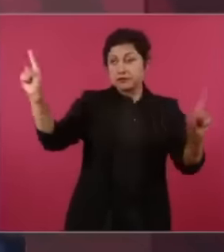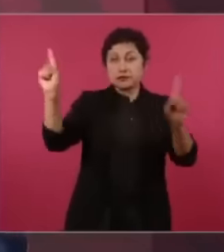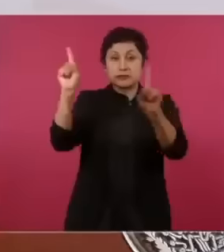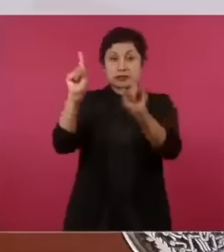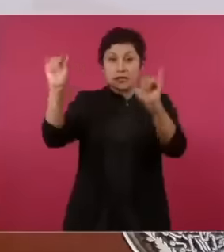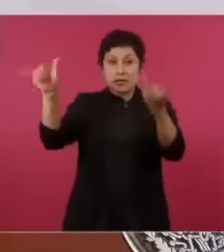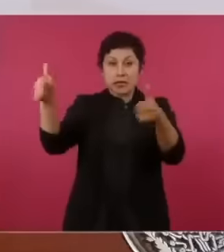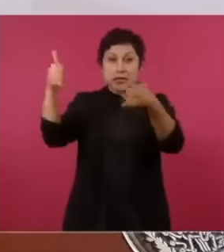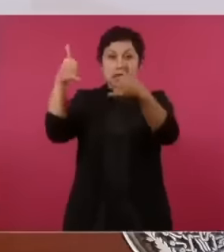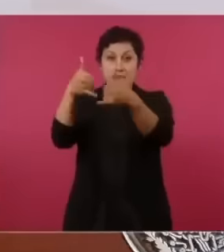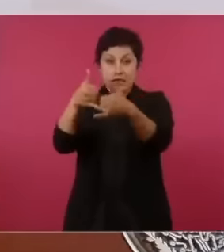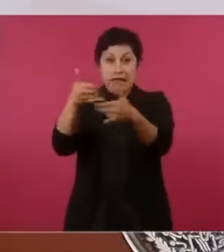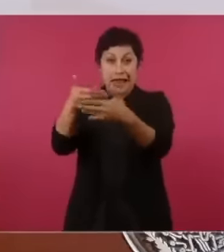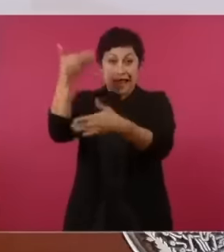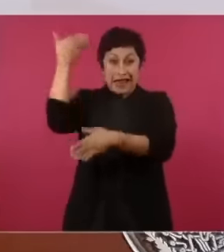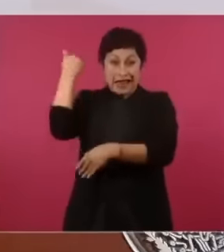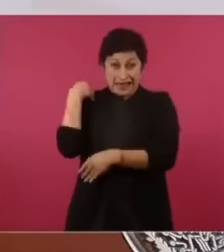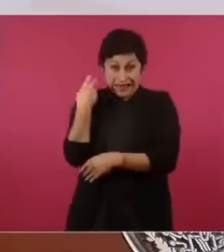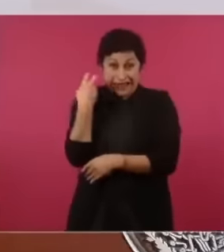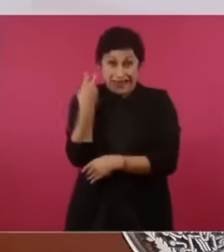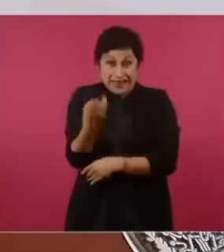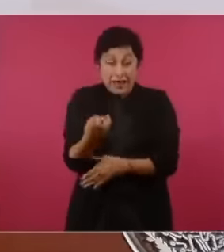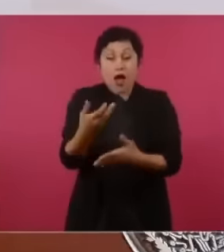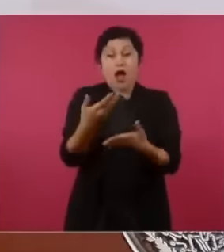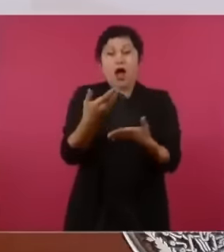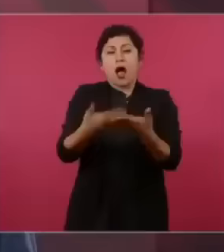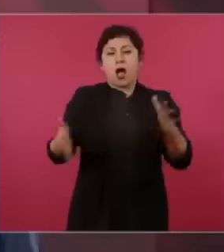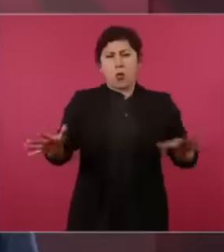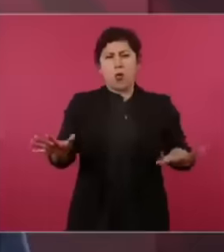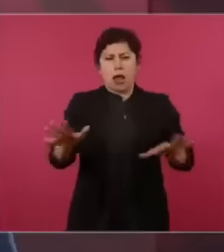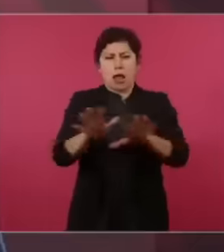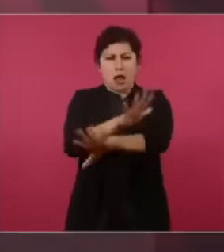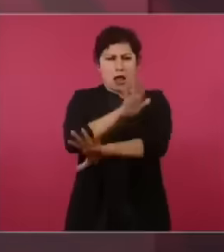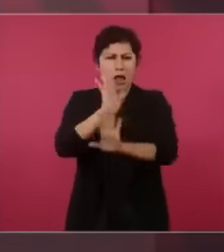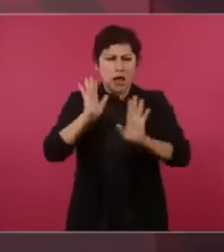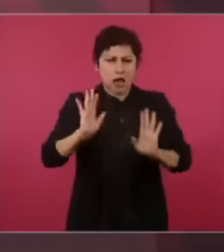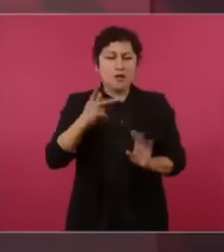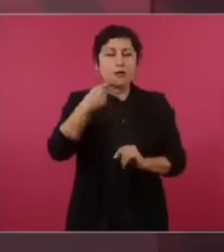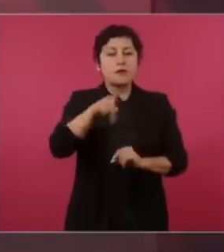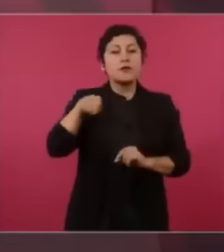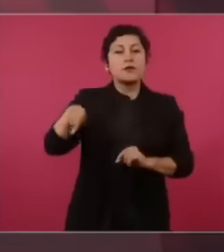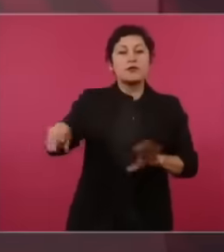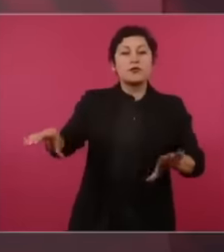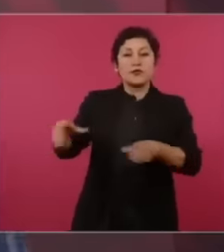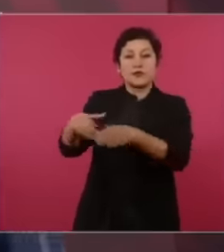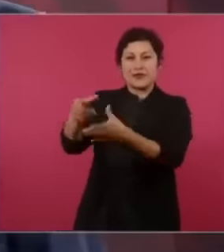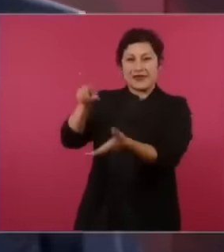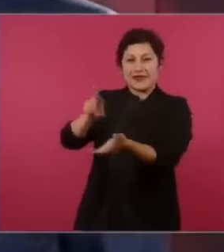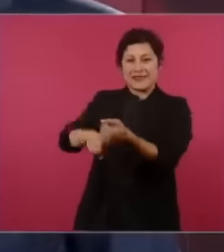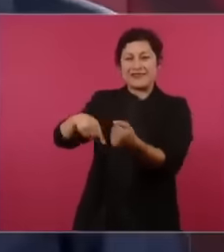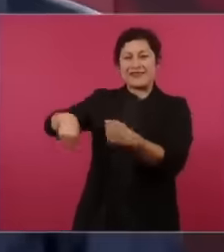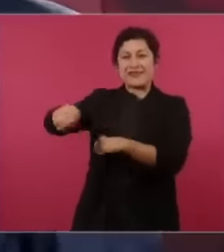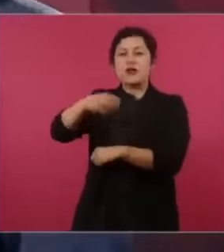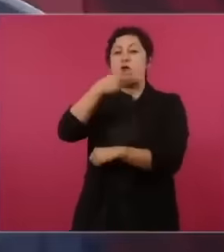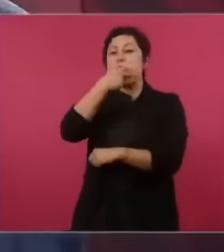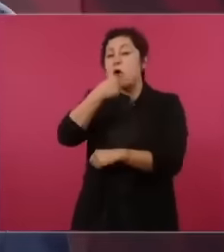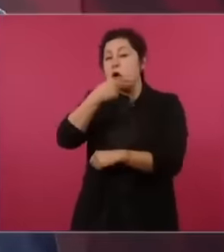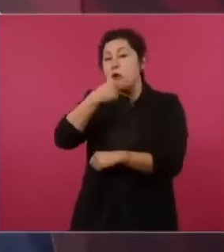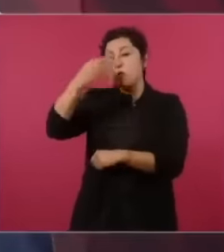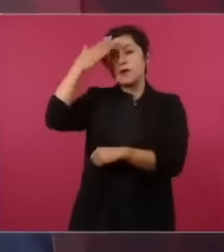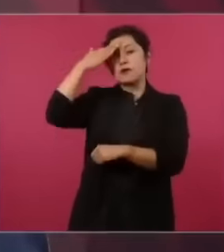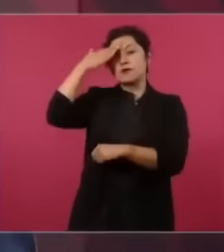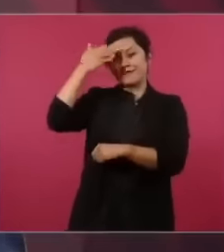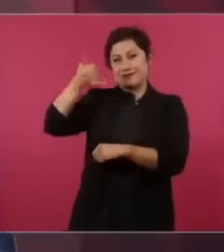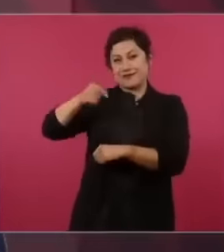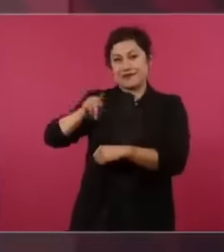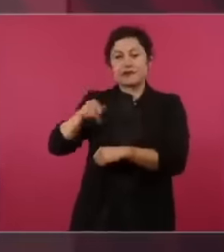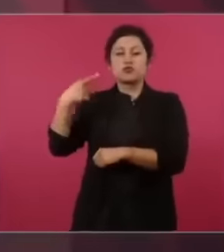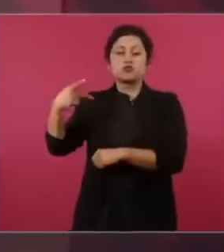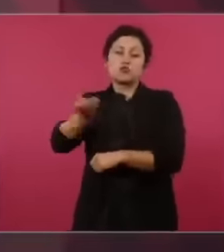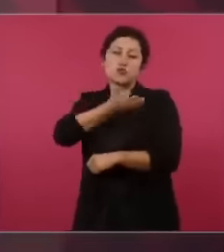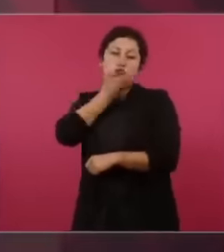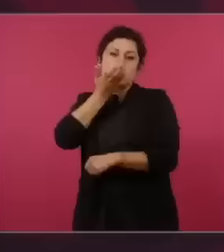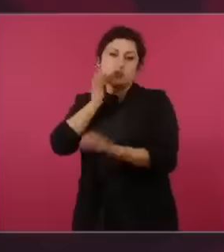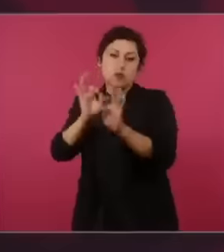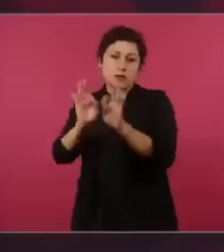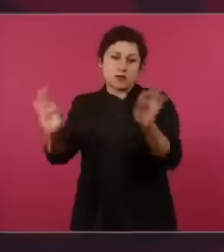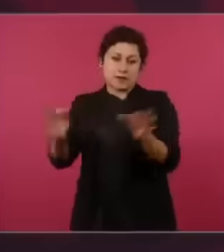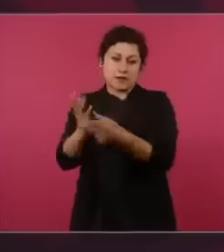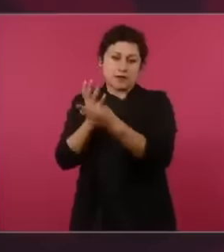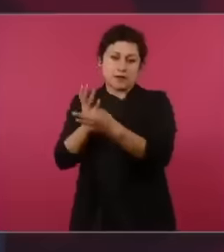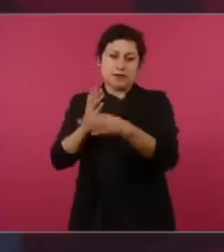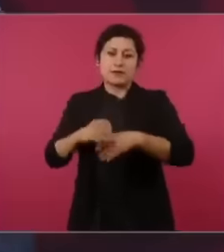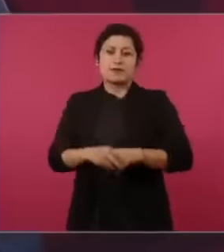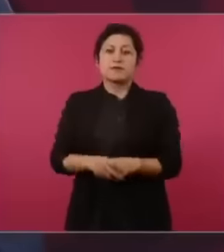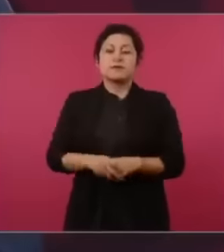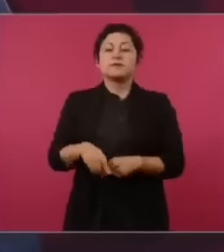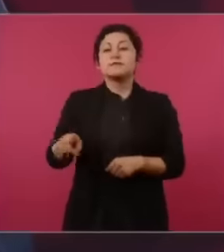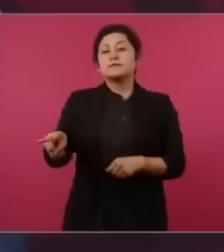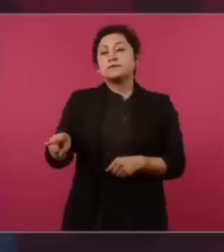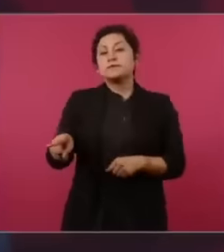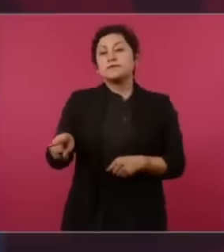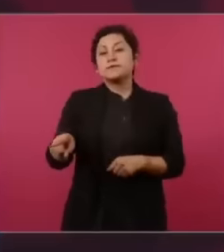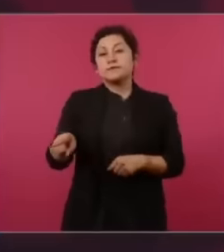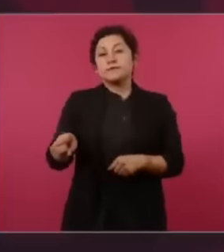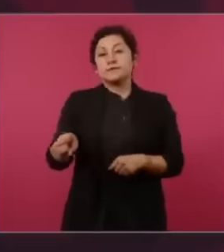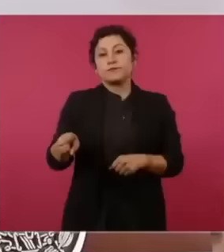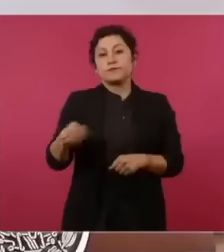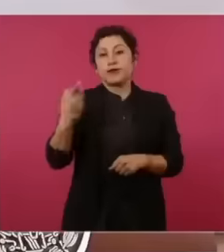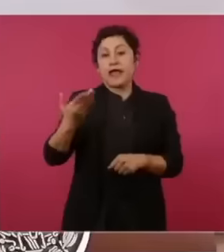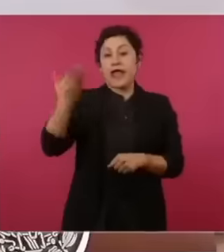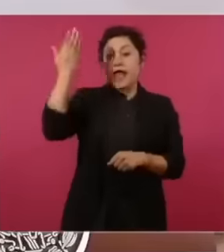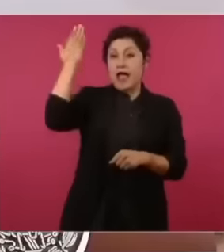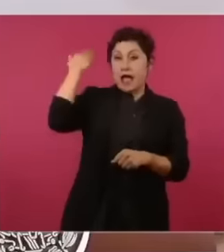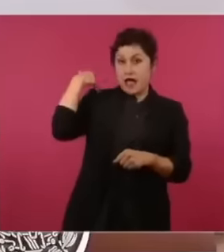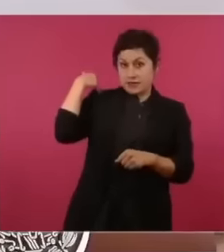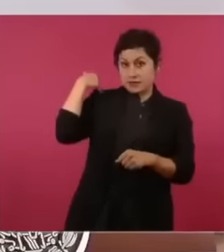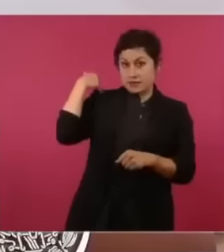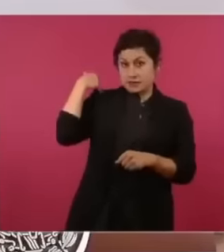who have changed said a leader already here before as before now as